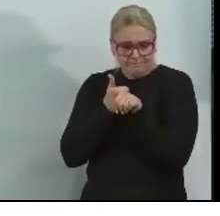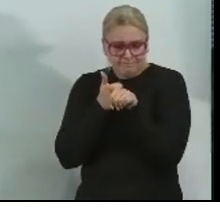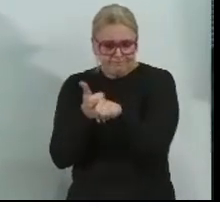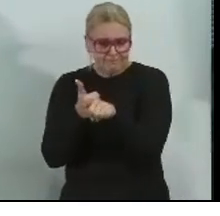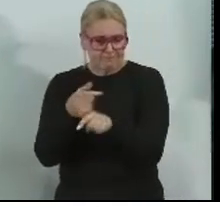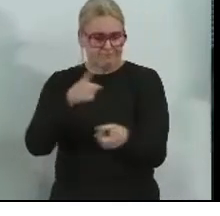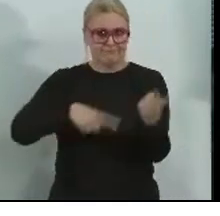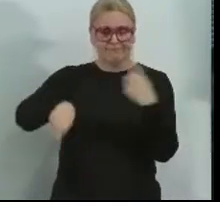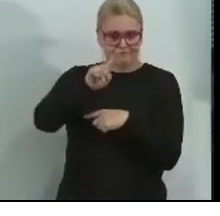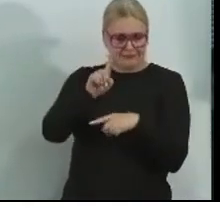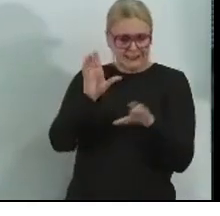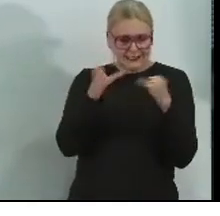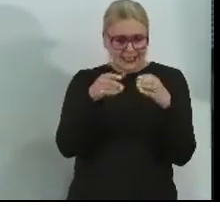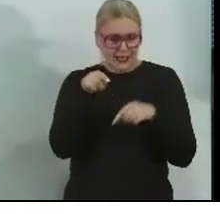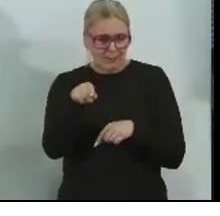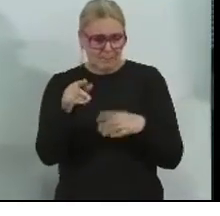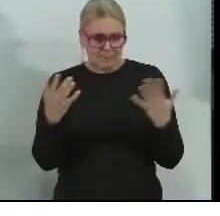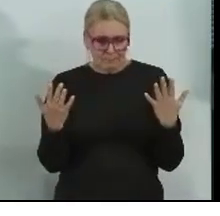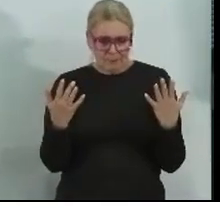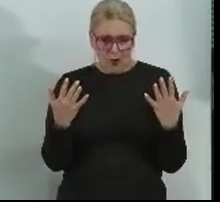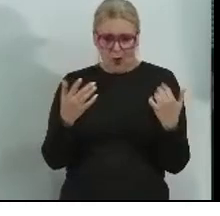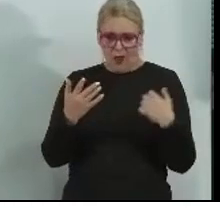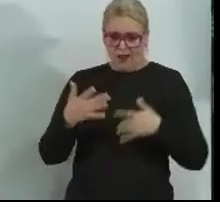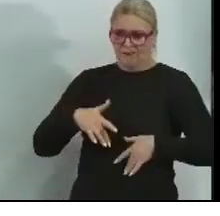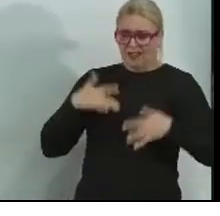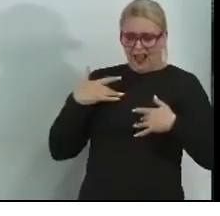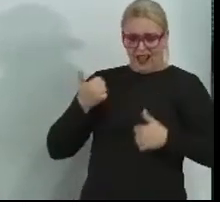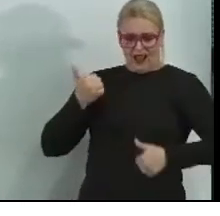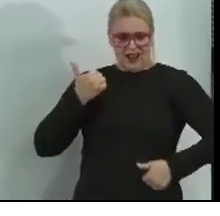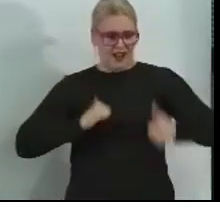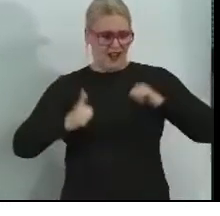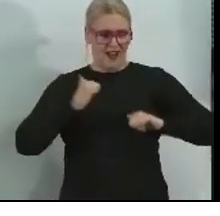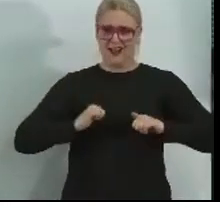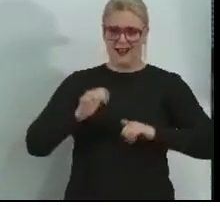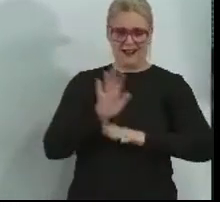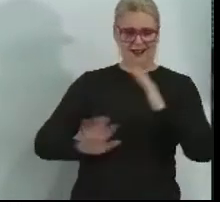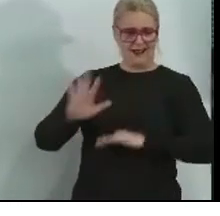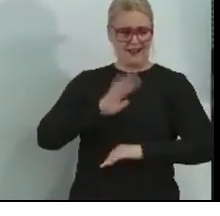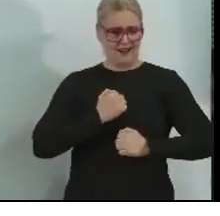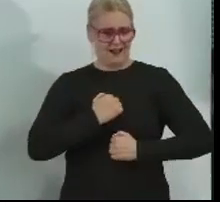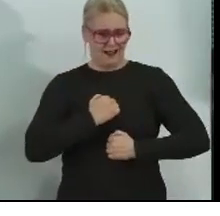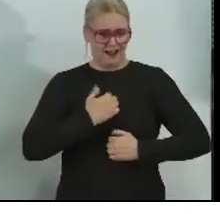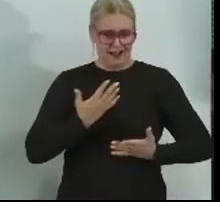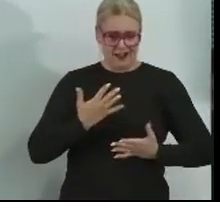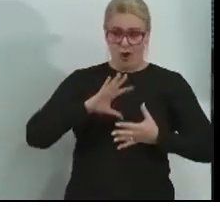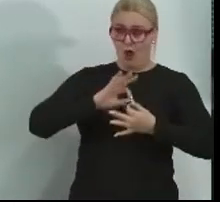And we obviously we work very, very closely with, with Purple Goats on this and with the disabled